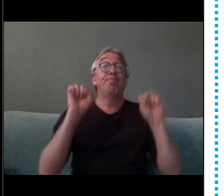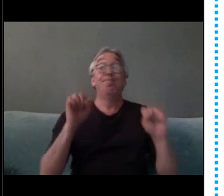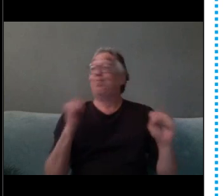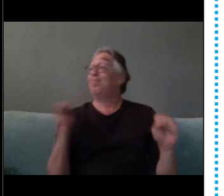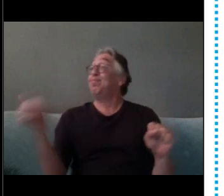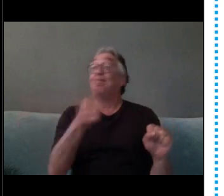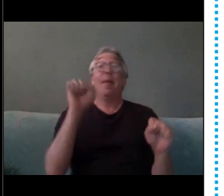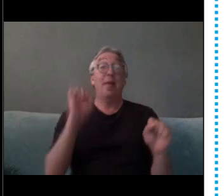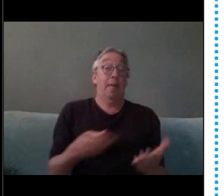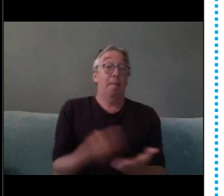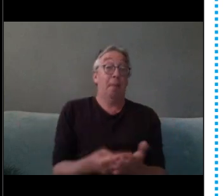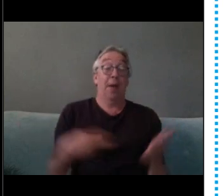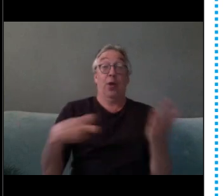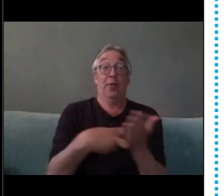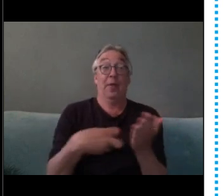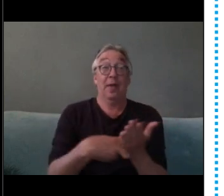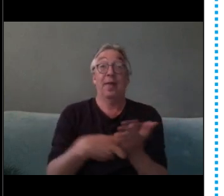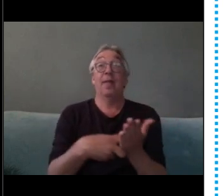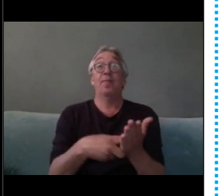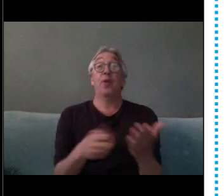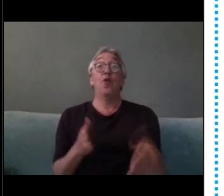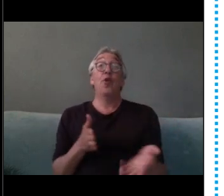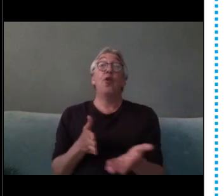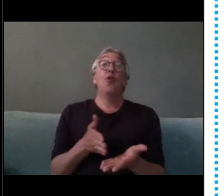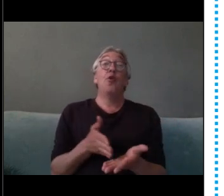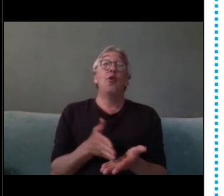right to transport of passengers with reduced mobility,